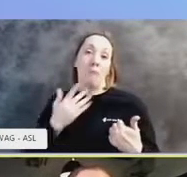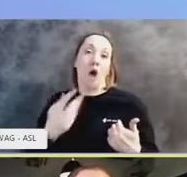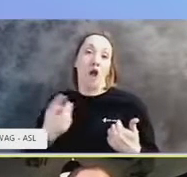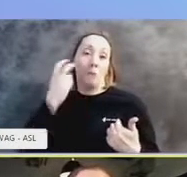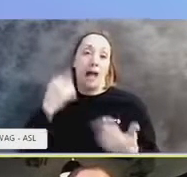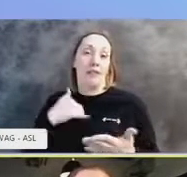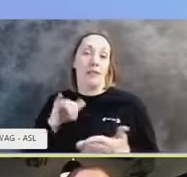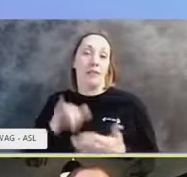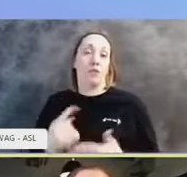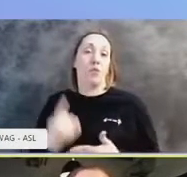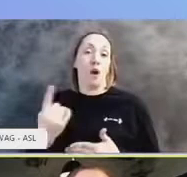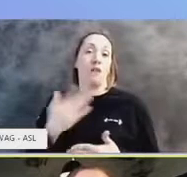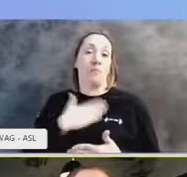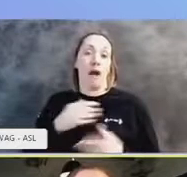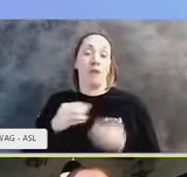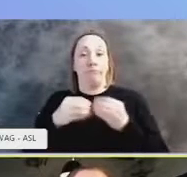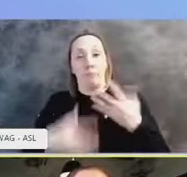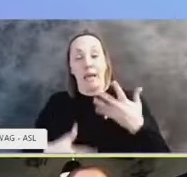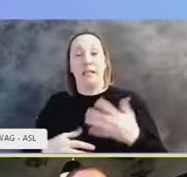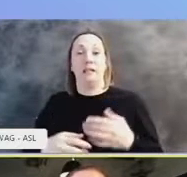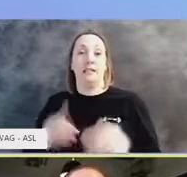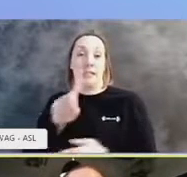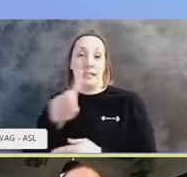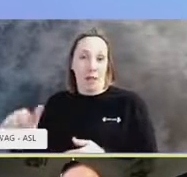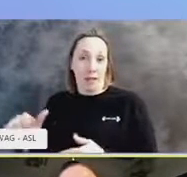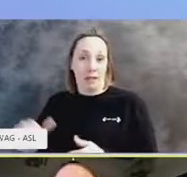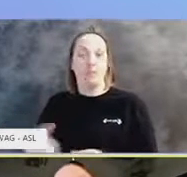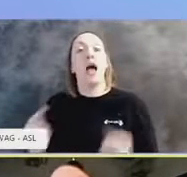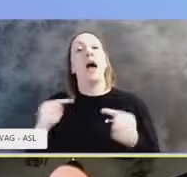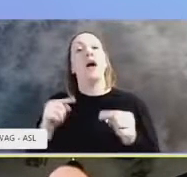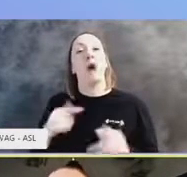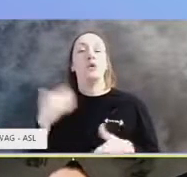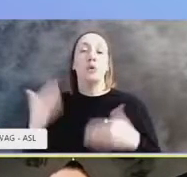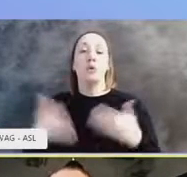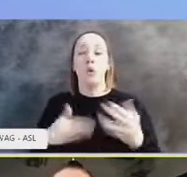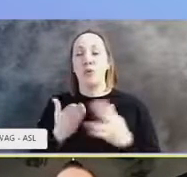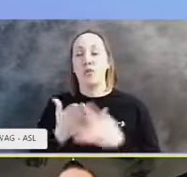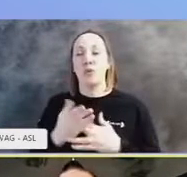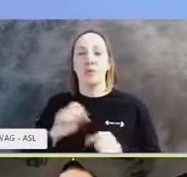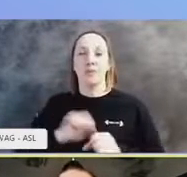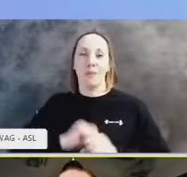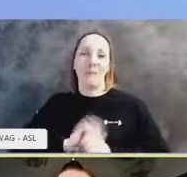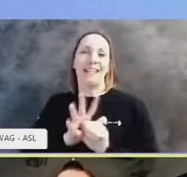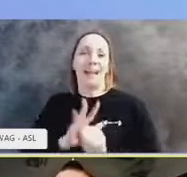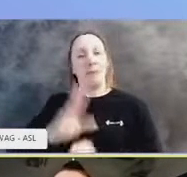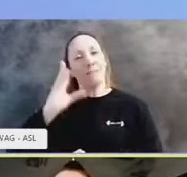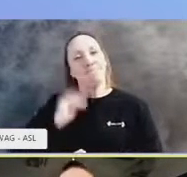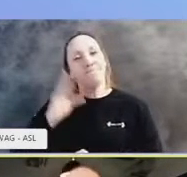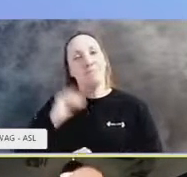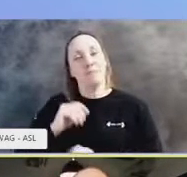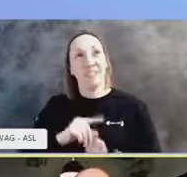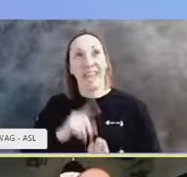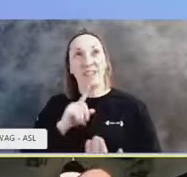colorblind, which I tend to be. That's one of my many disabilities.